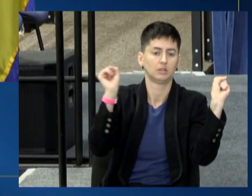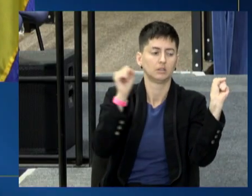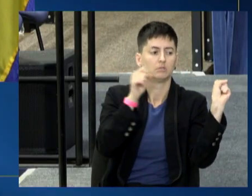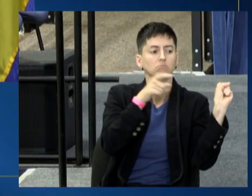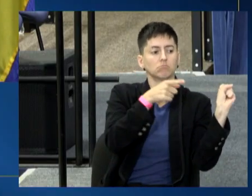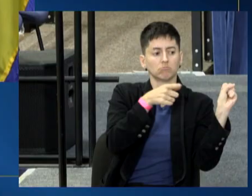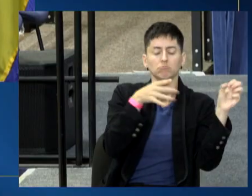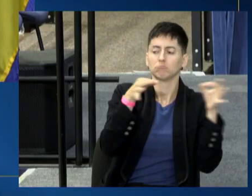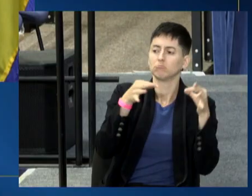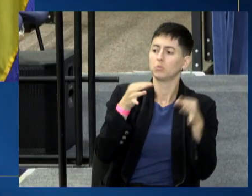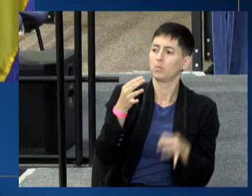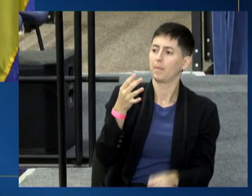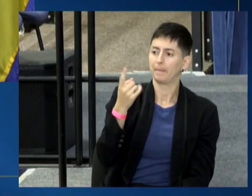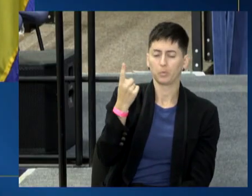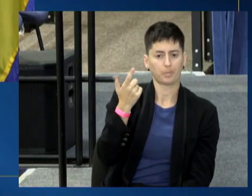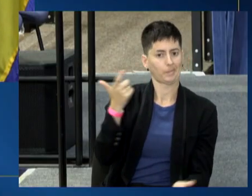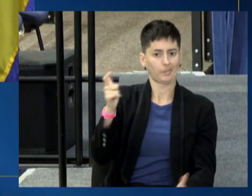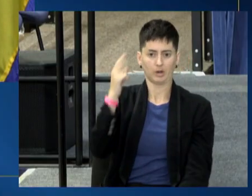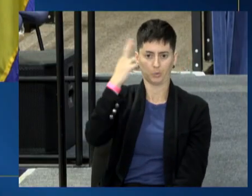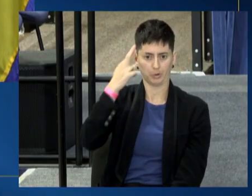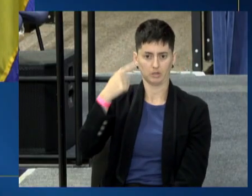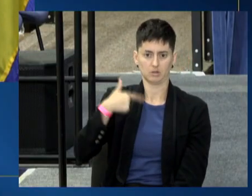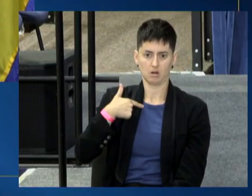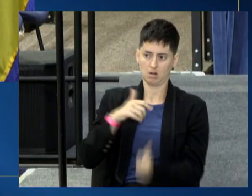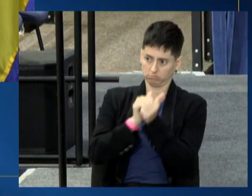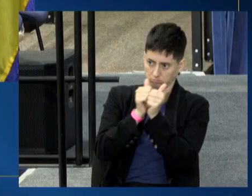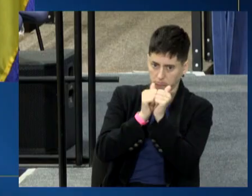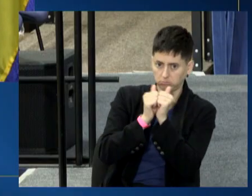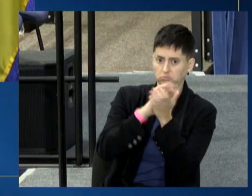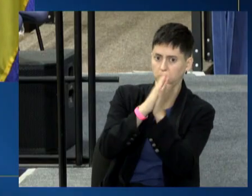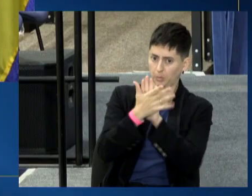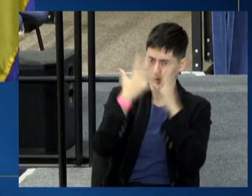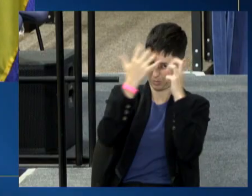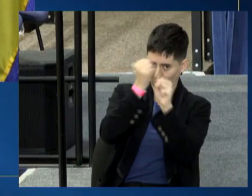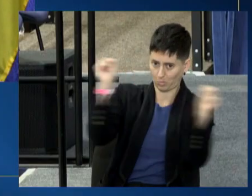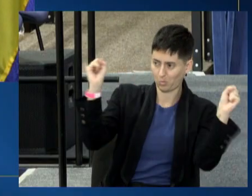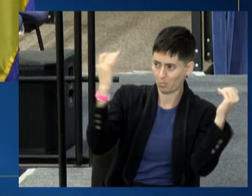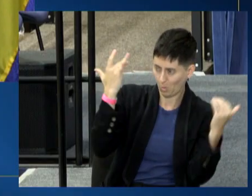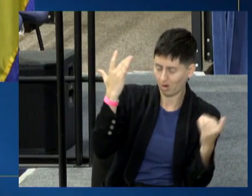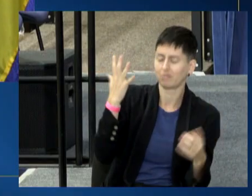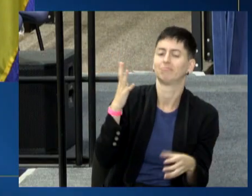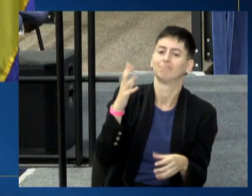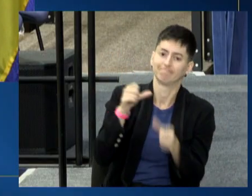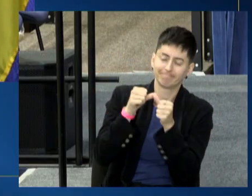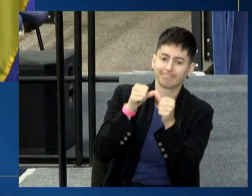he reignited the Cancer Moonshot on February 2nd of 2022. He established two new goals,